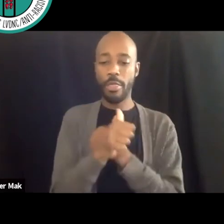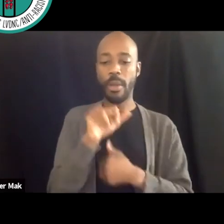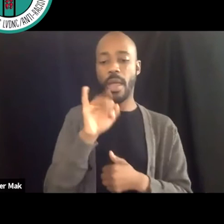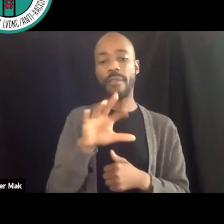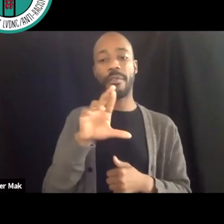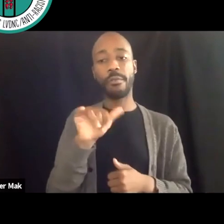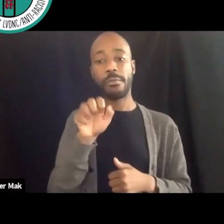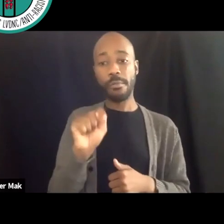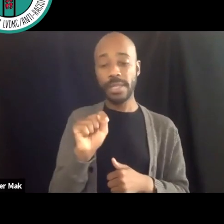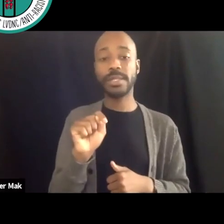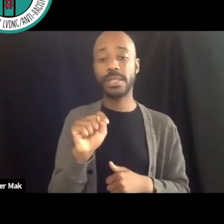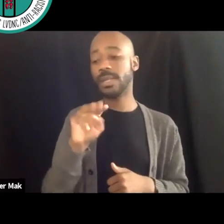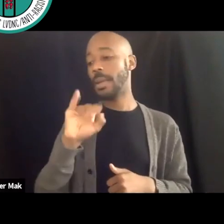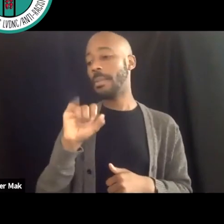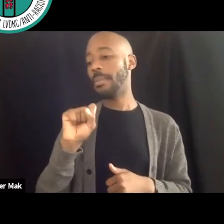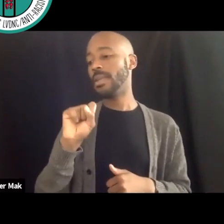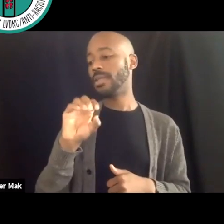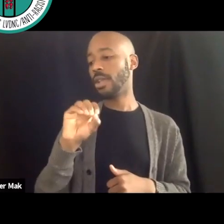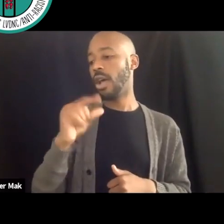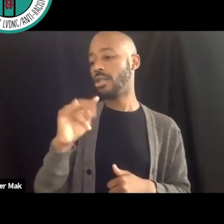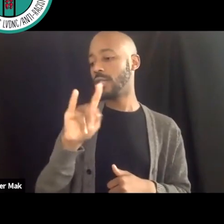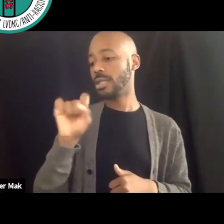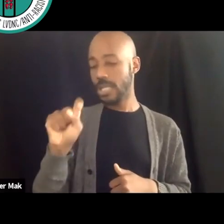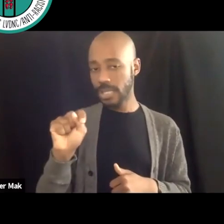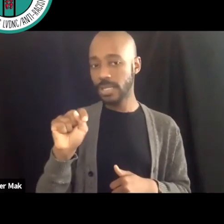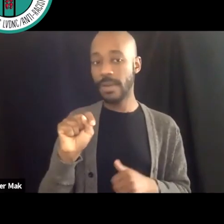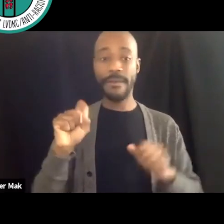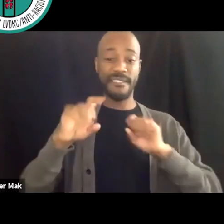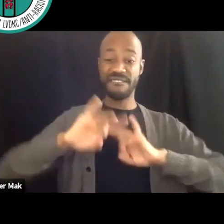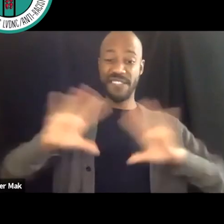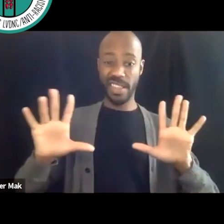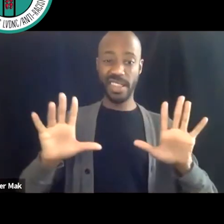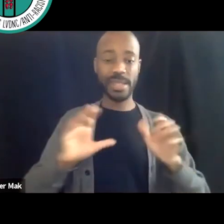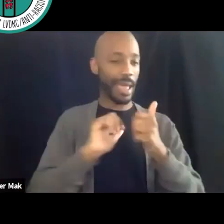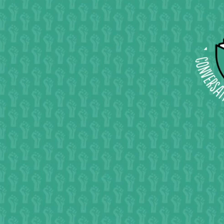misogynist violence is to go back to the grassroots and do underground organizing.